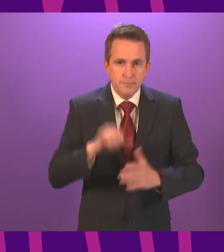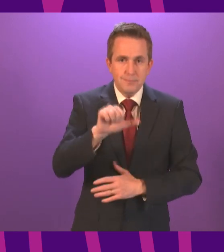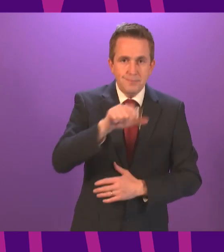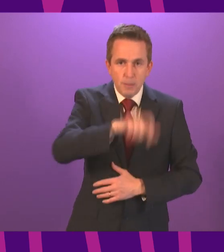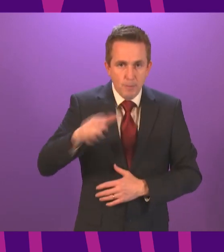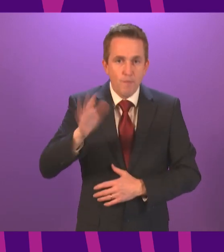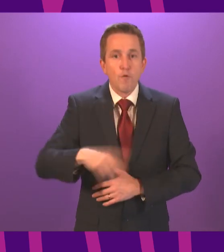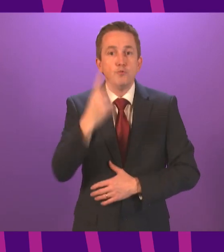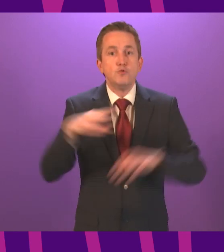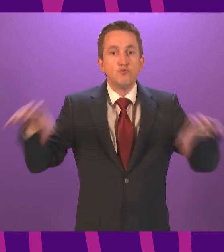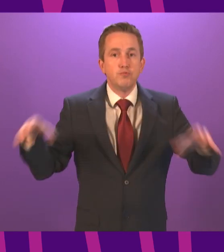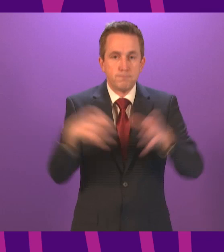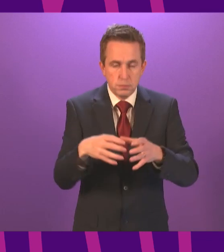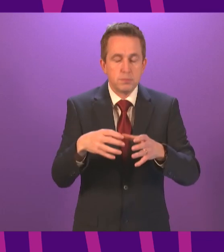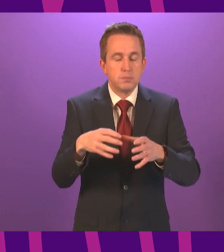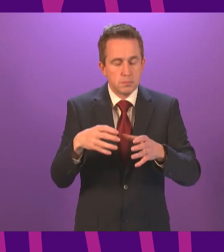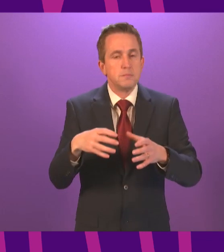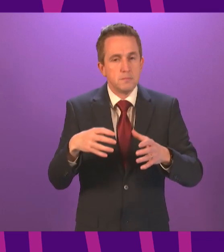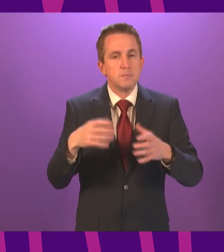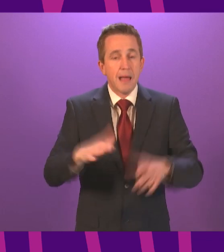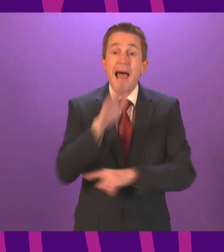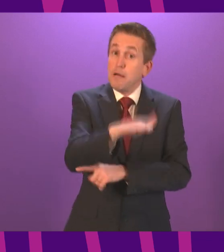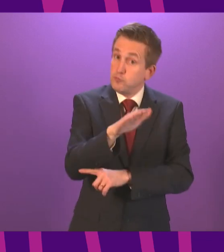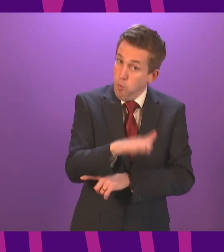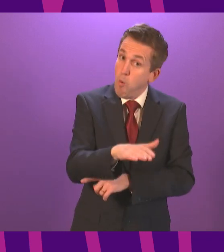more relaxed rules for outdoor meetings come into force today in the level 1 areas, but